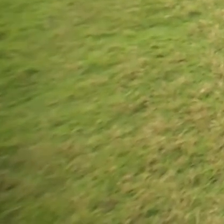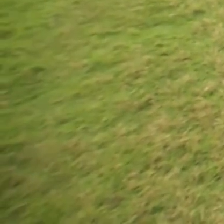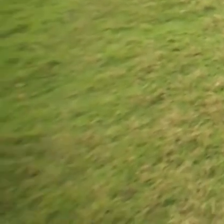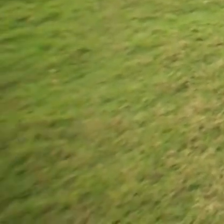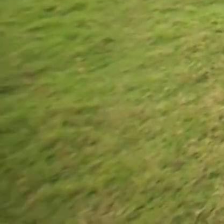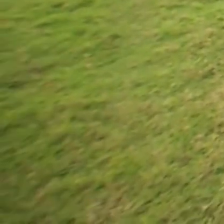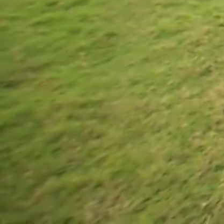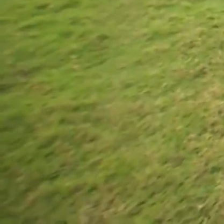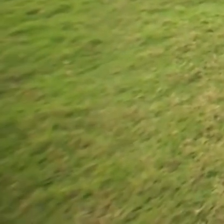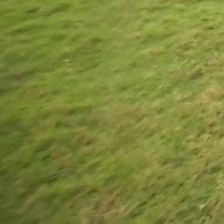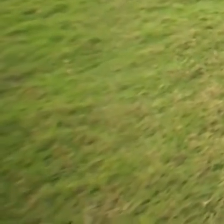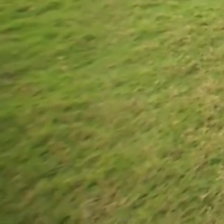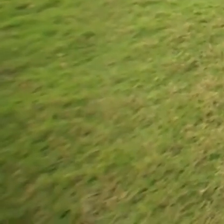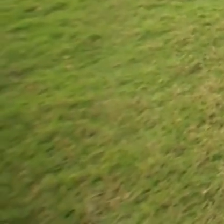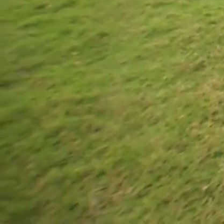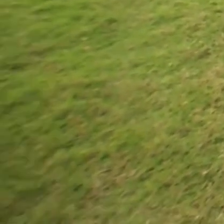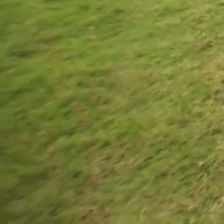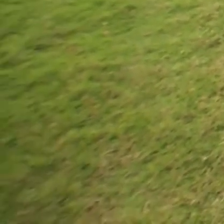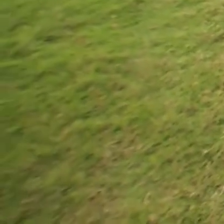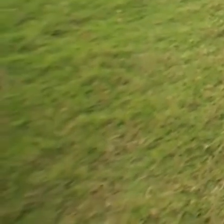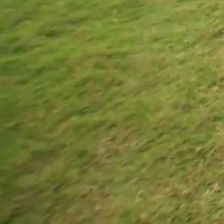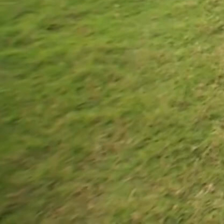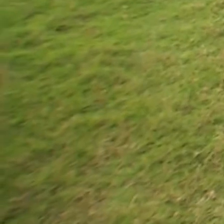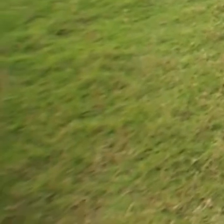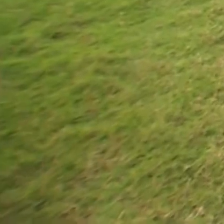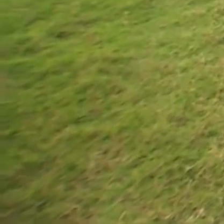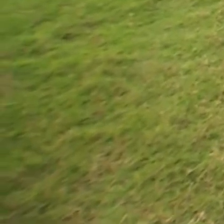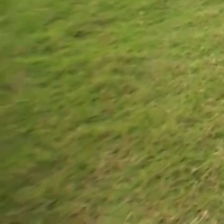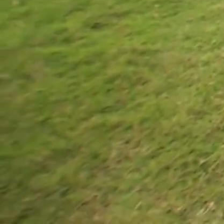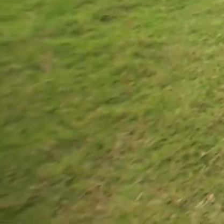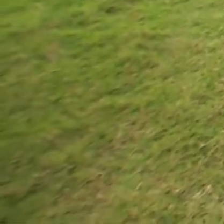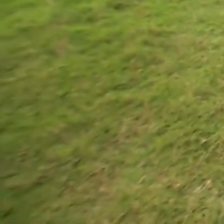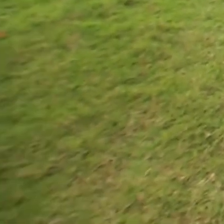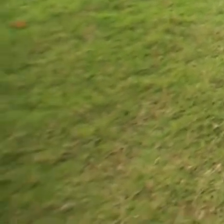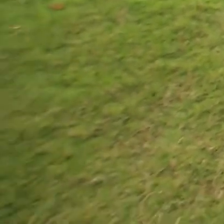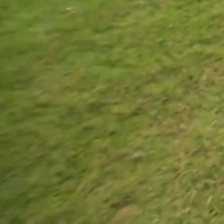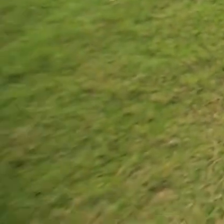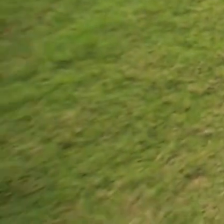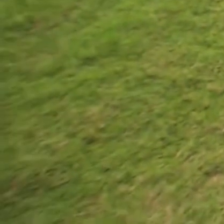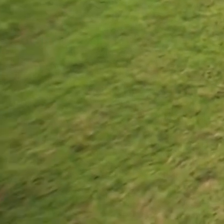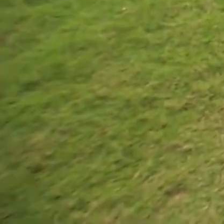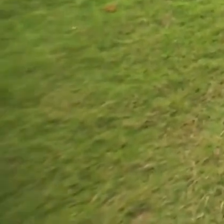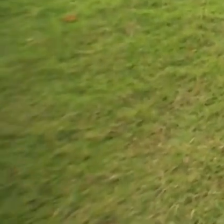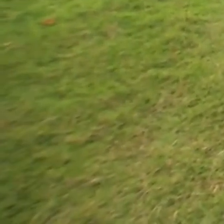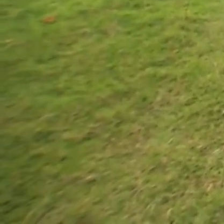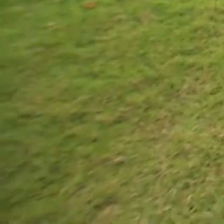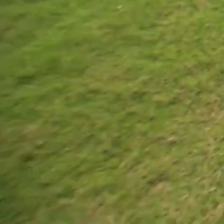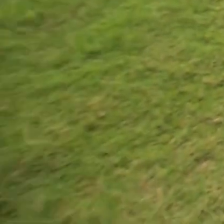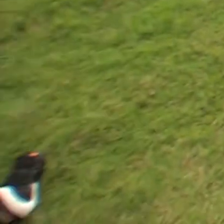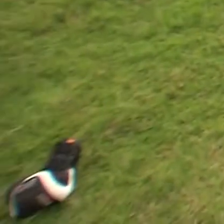So we want to get into a nice half-squat, and shuffle from side to side, like this.